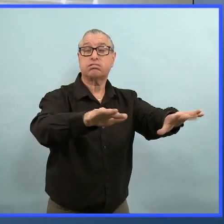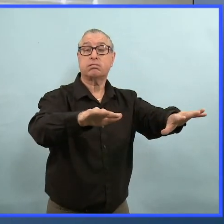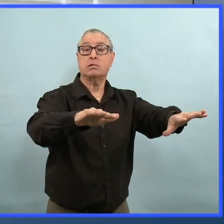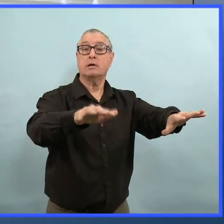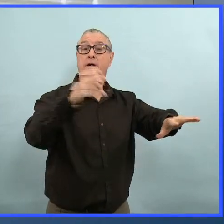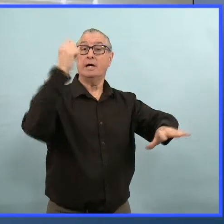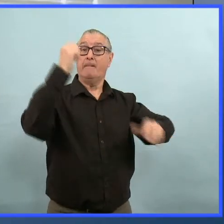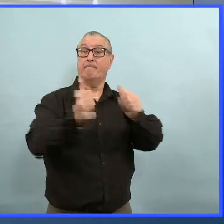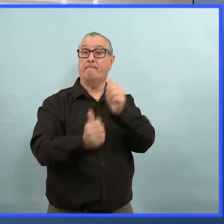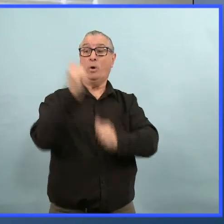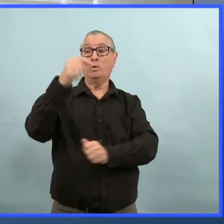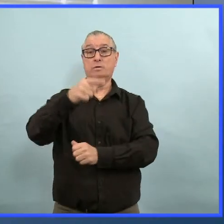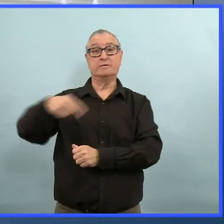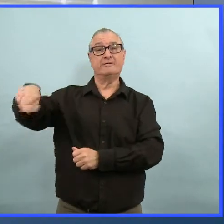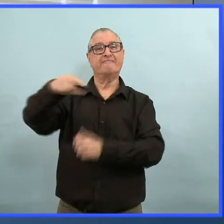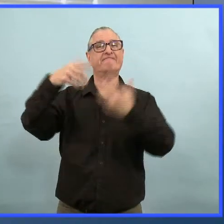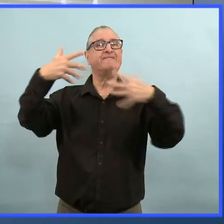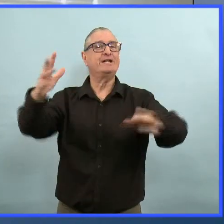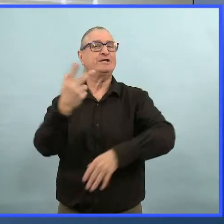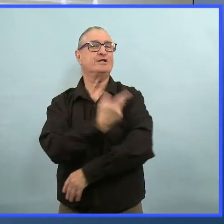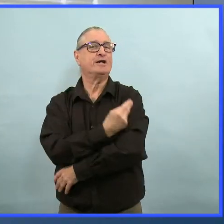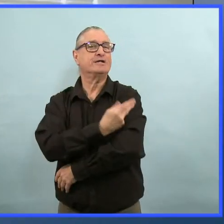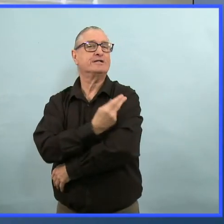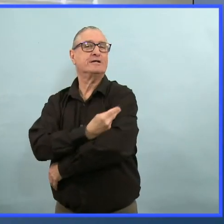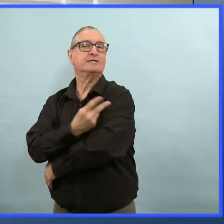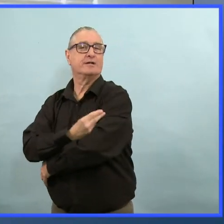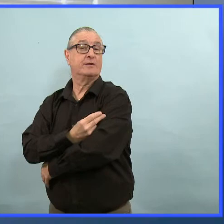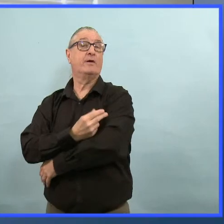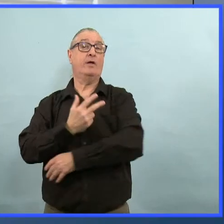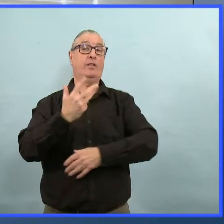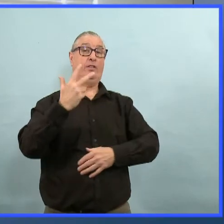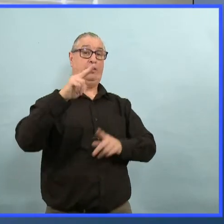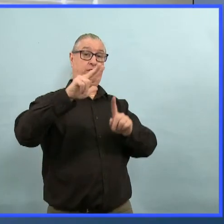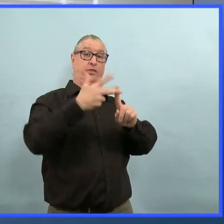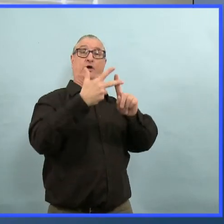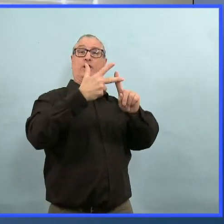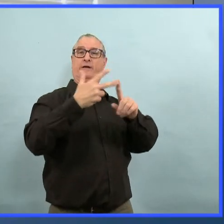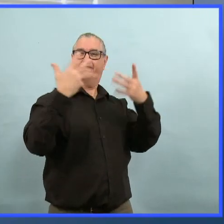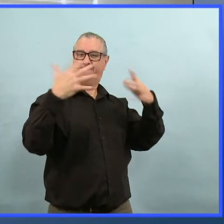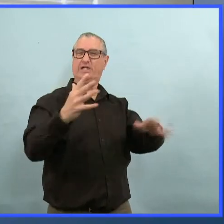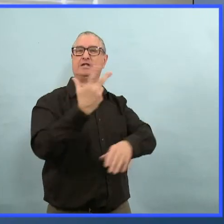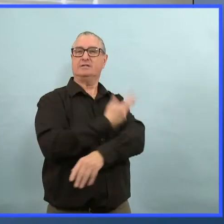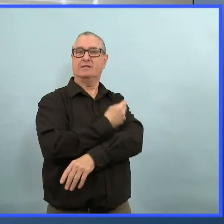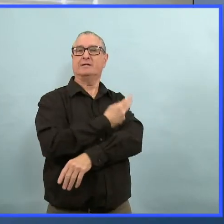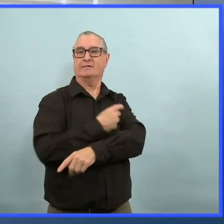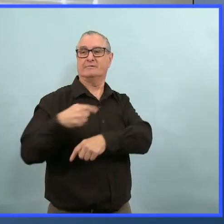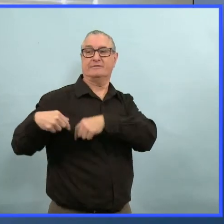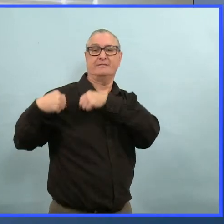protected through three doses which continues to be available to people so so at this point looking